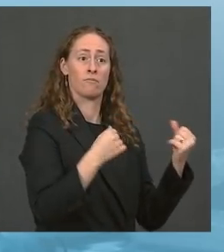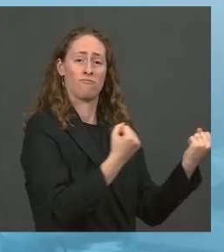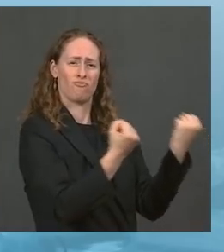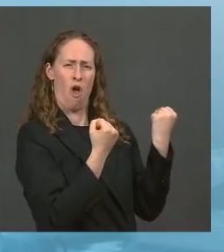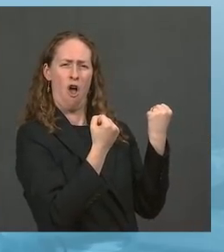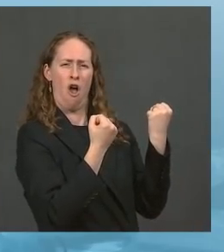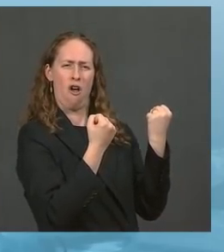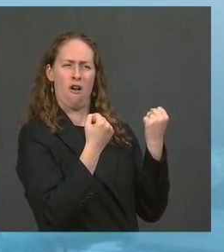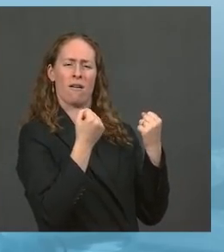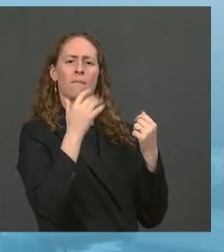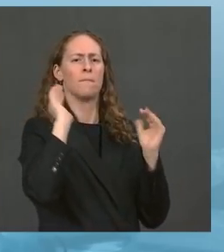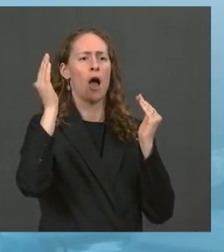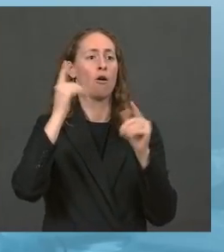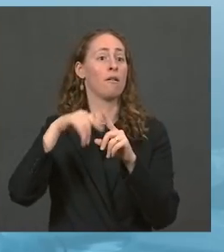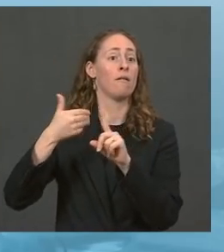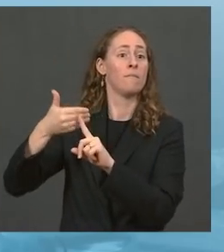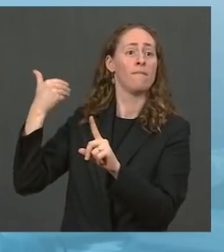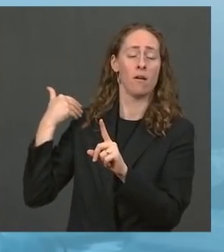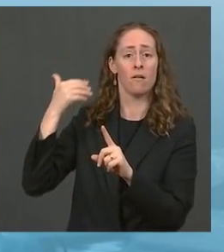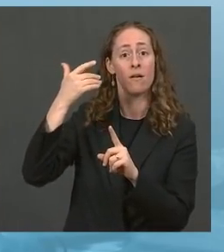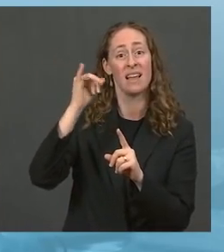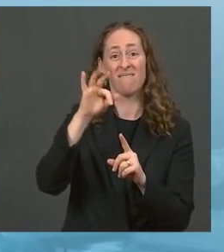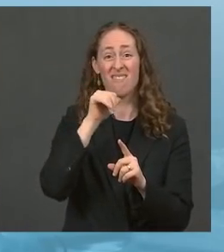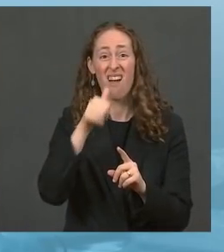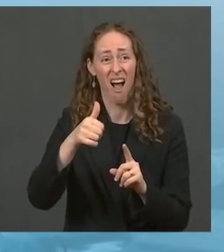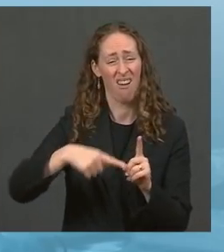more than 670,000 of our fellow Americans.